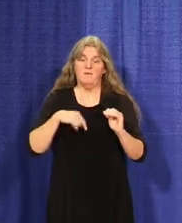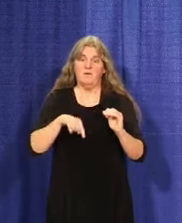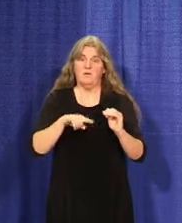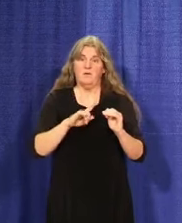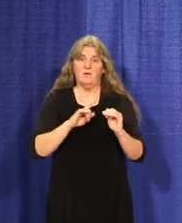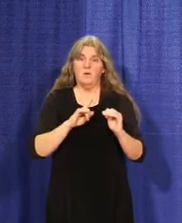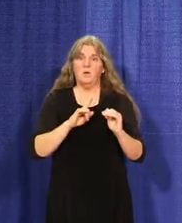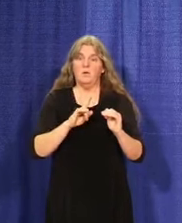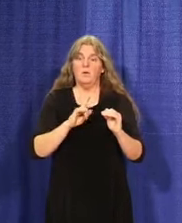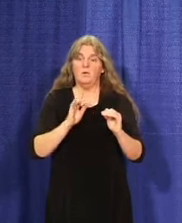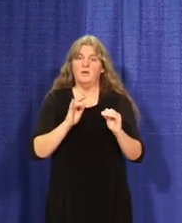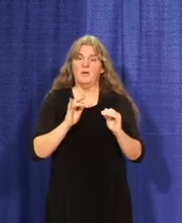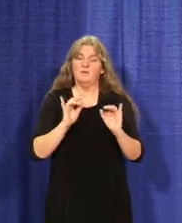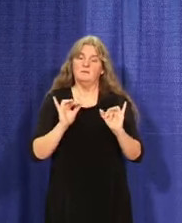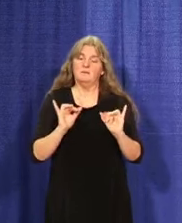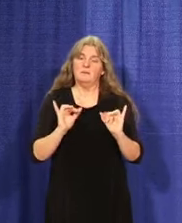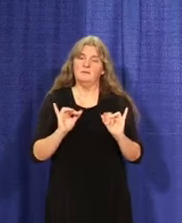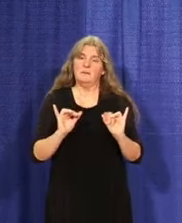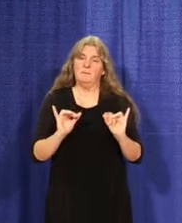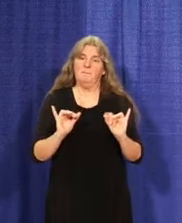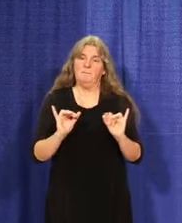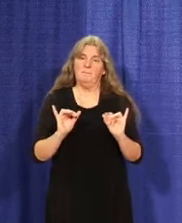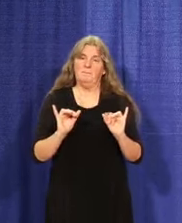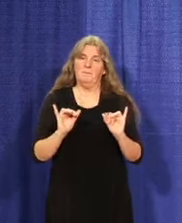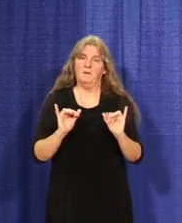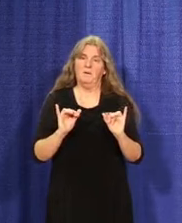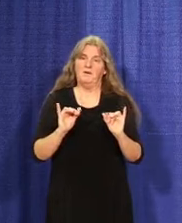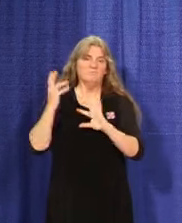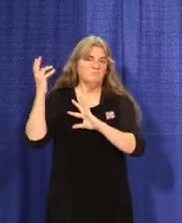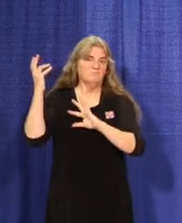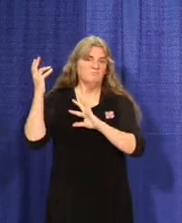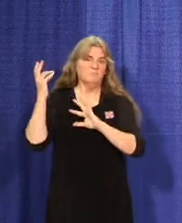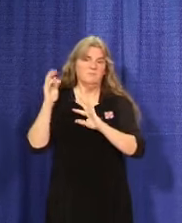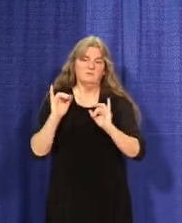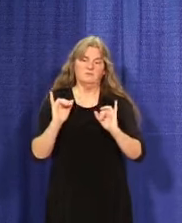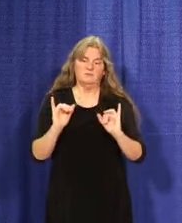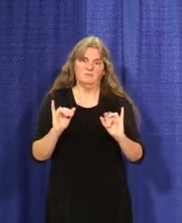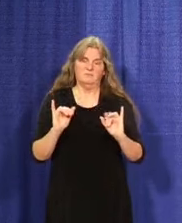good position. Regarding quality travel, I think it is something to really